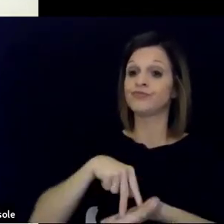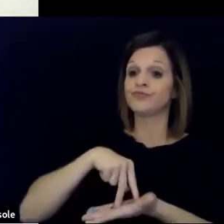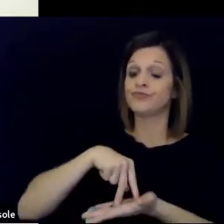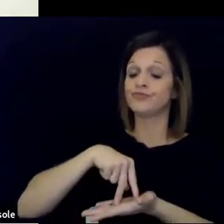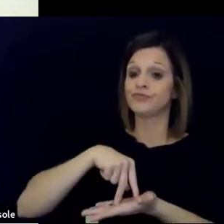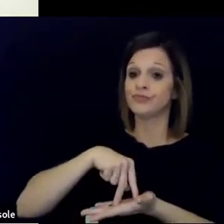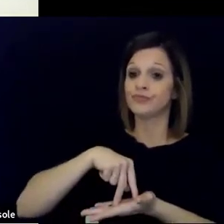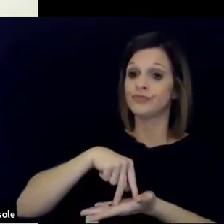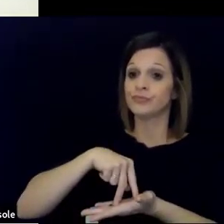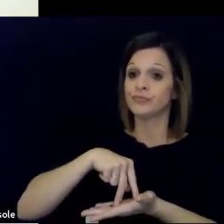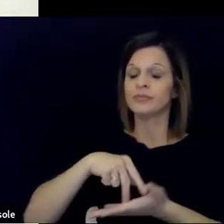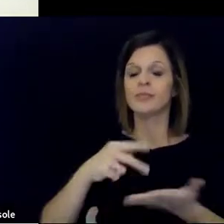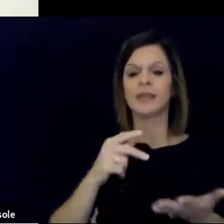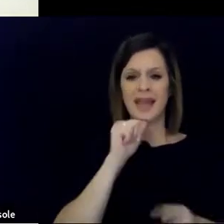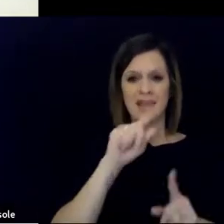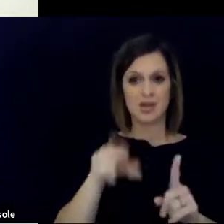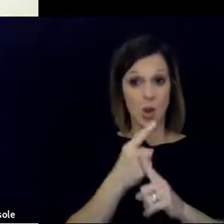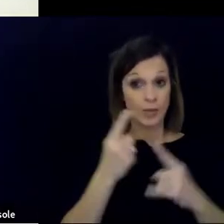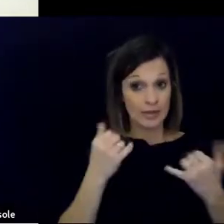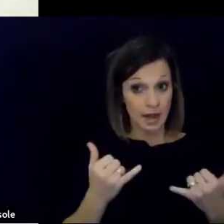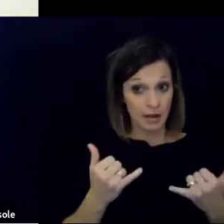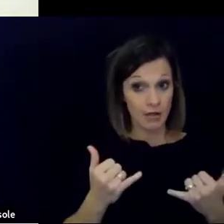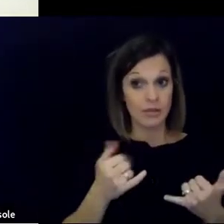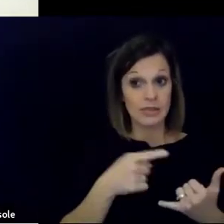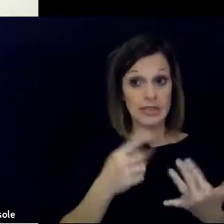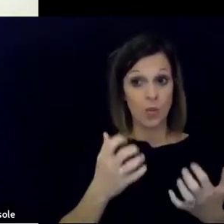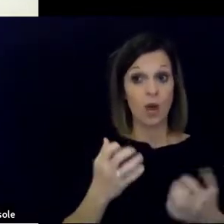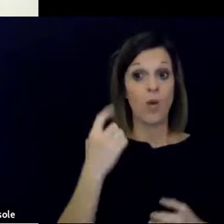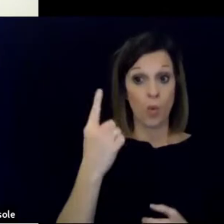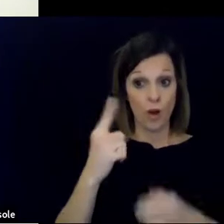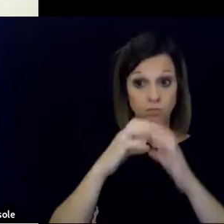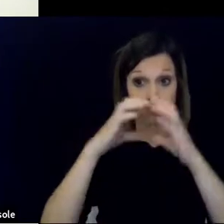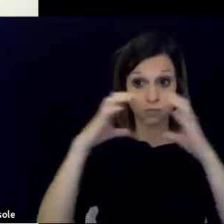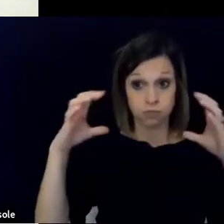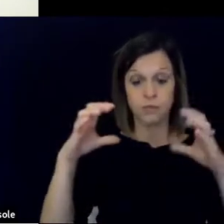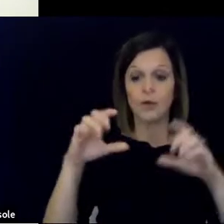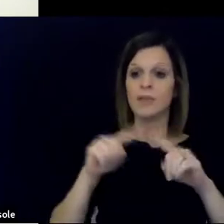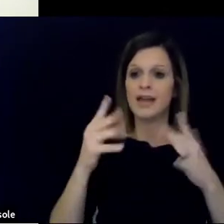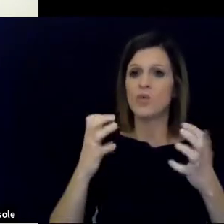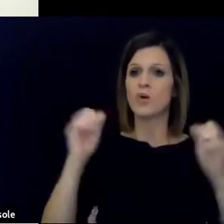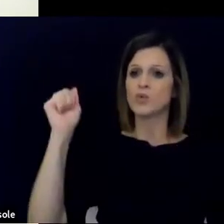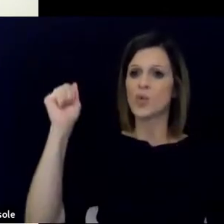and not only now does he want one balloon, but he wants all the balloons that are blown up there.